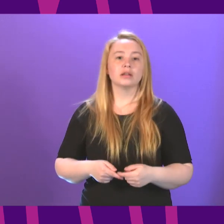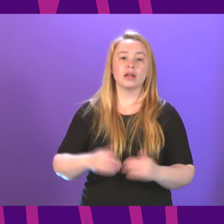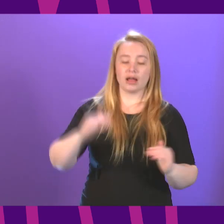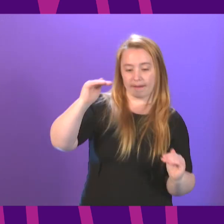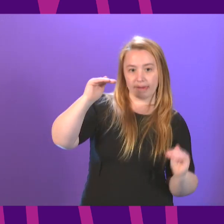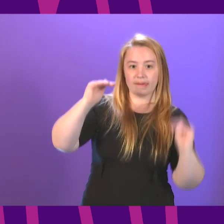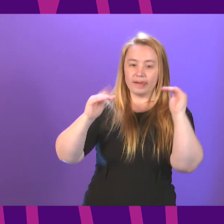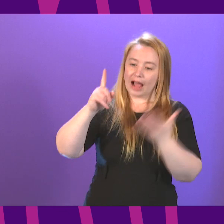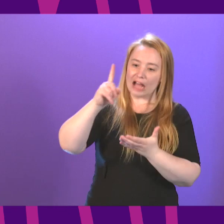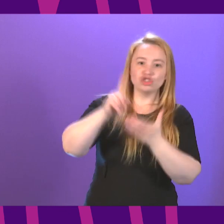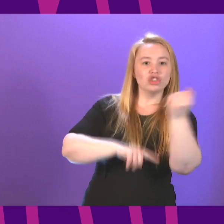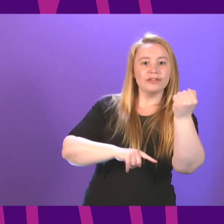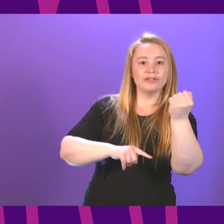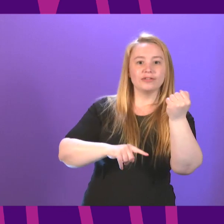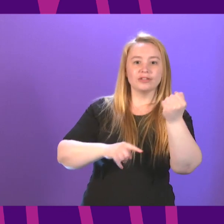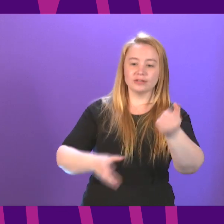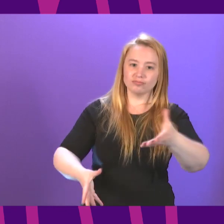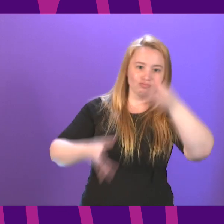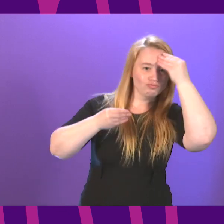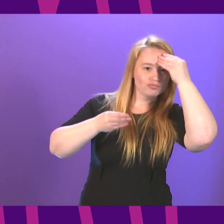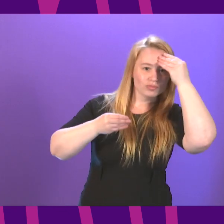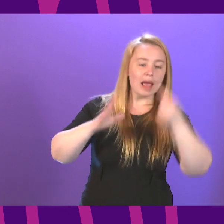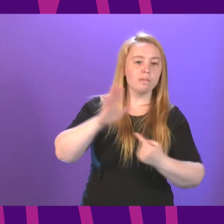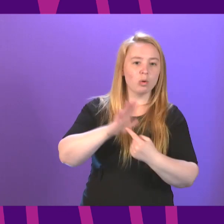closing the attainment gap. The Audit Scotland report recognises